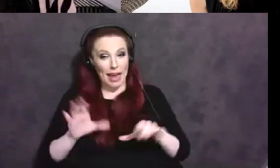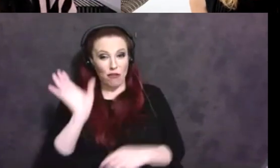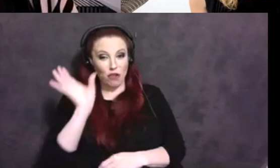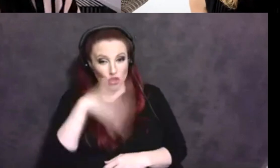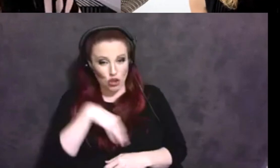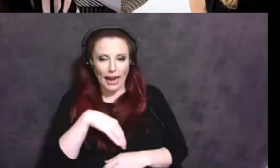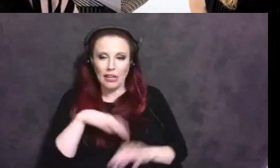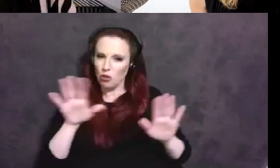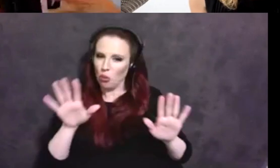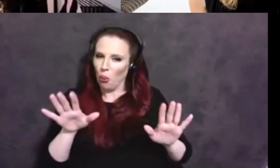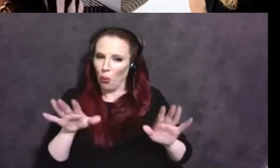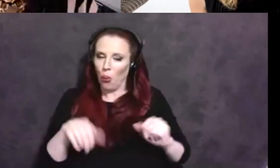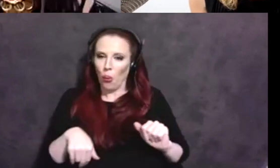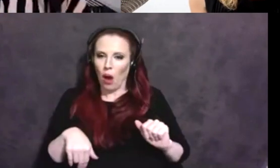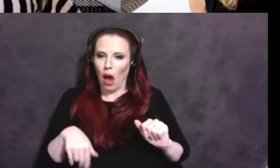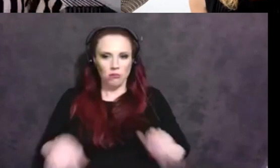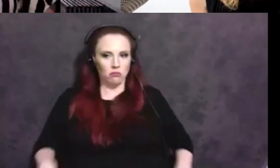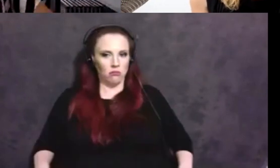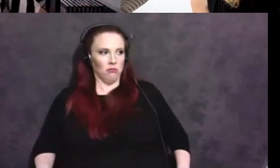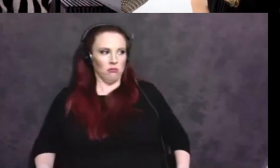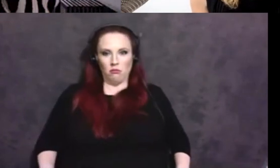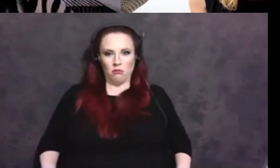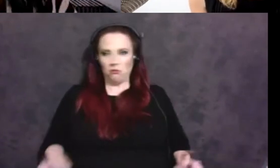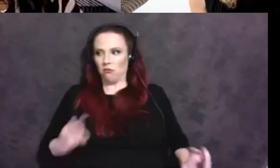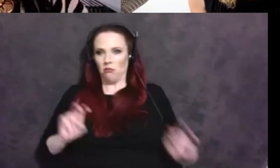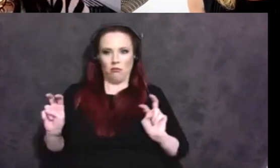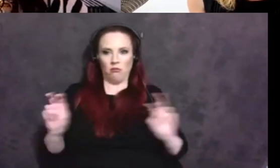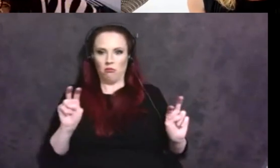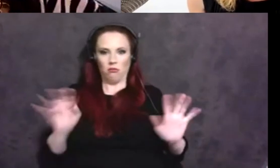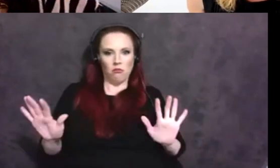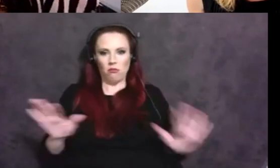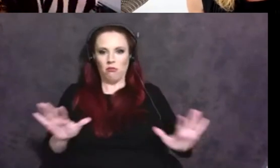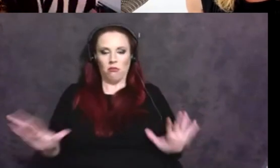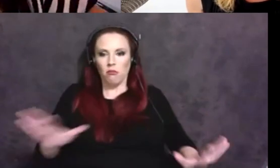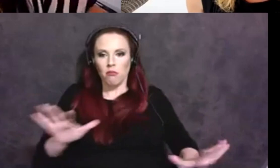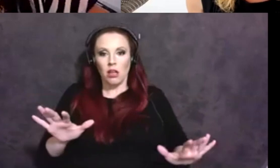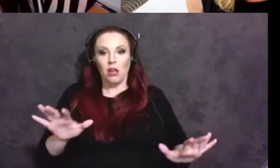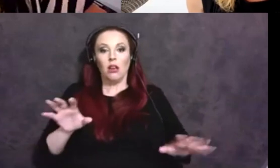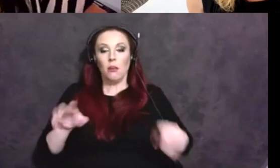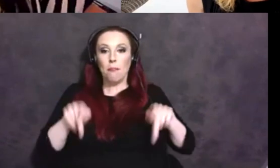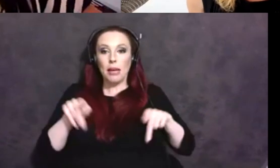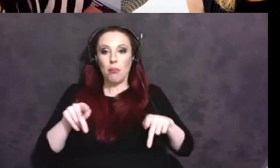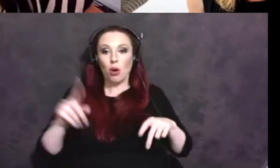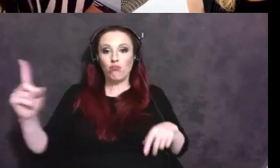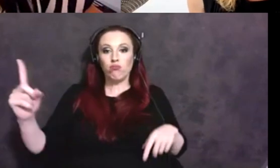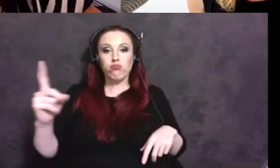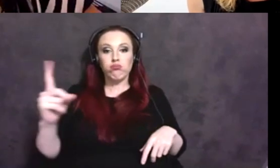and I go out in the world to go to the grocery store and to say I behaved bizarrely would